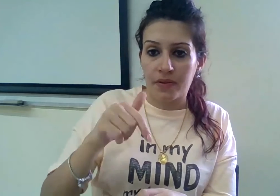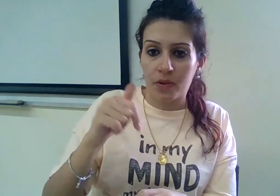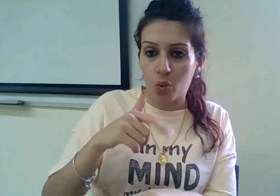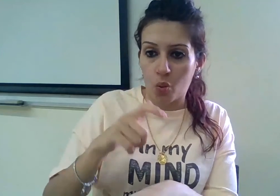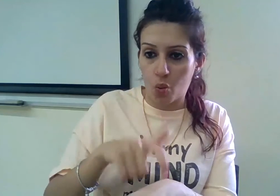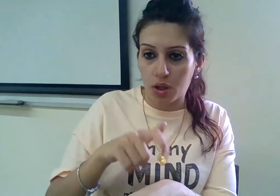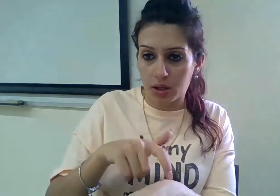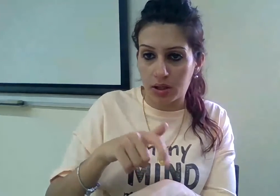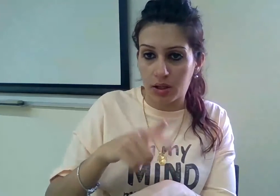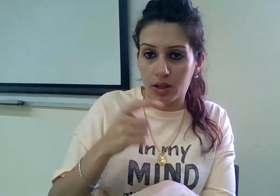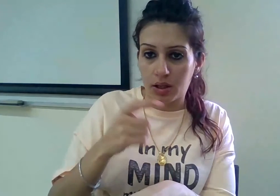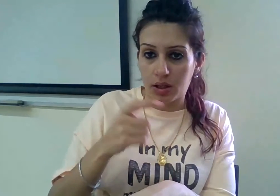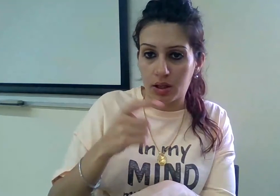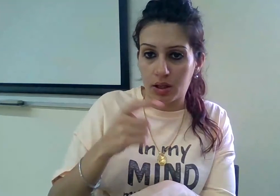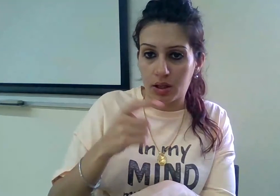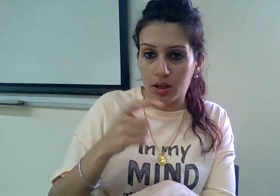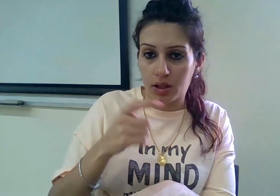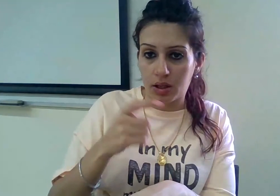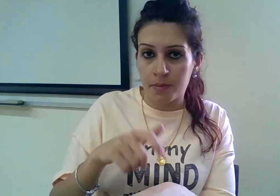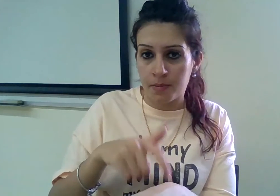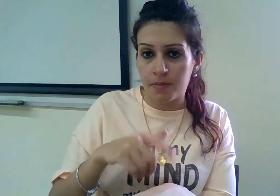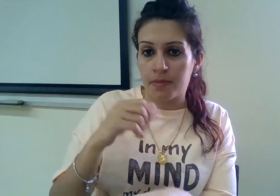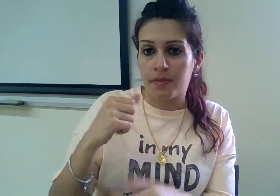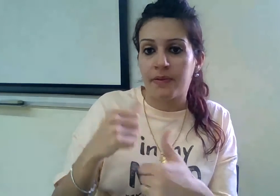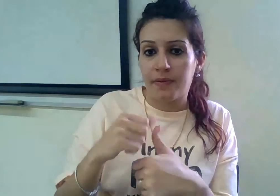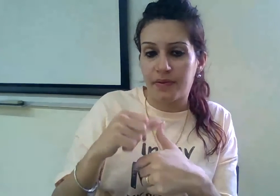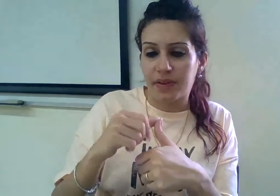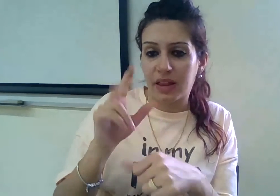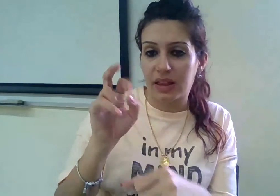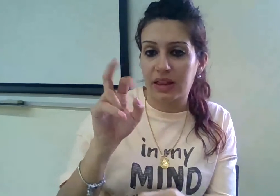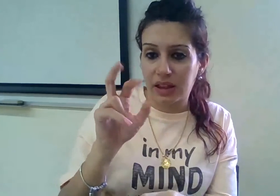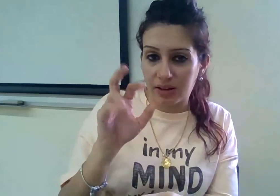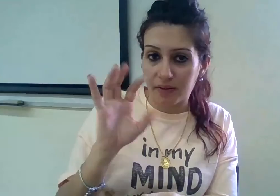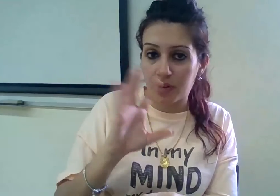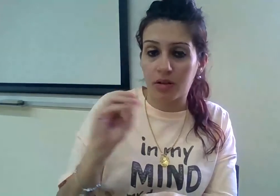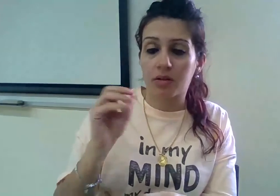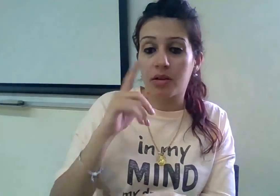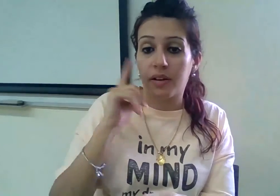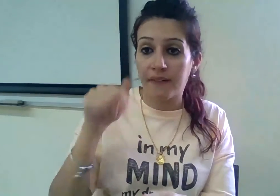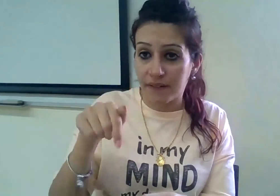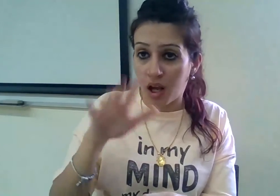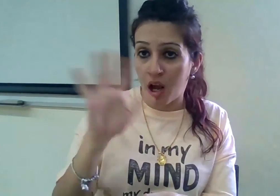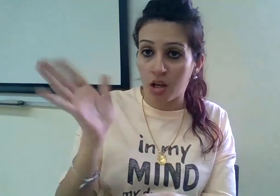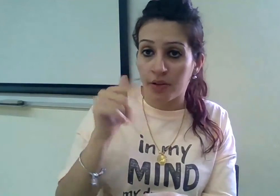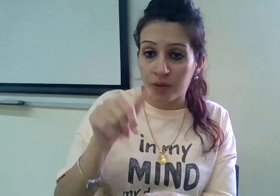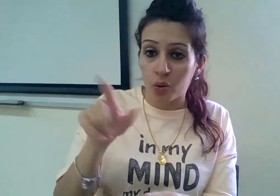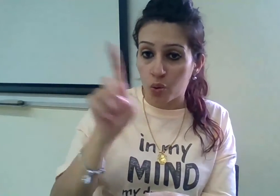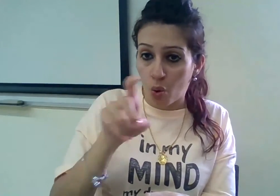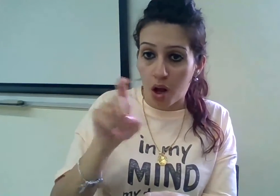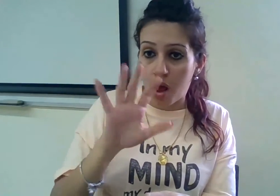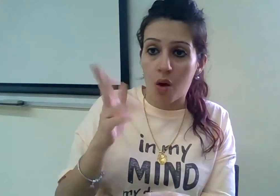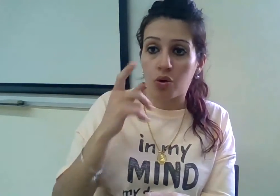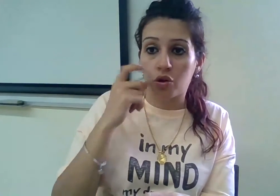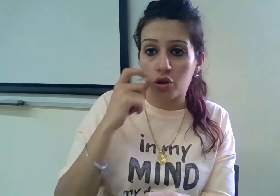sufficient awareness and practical matters to them is very important and key in this regard.